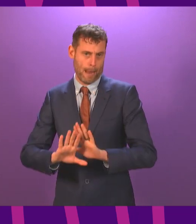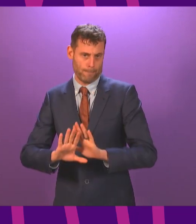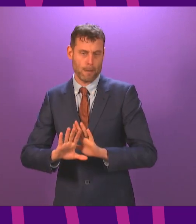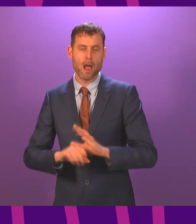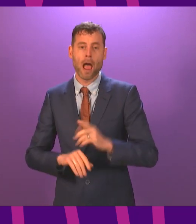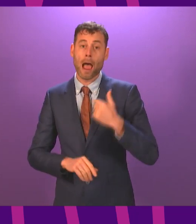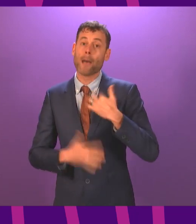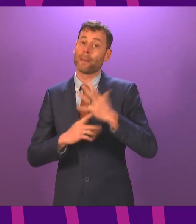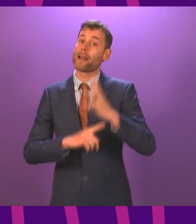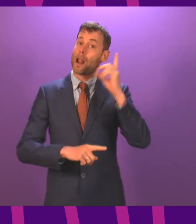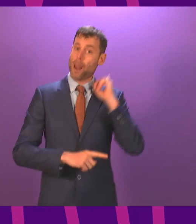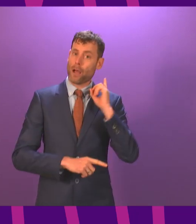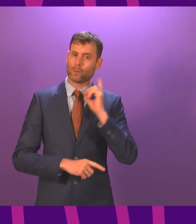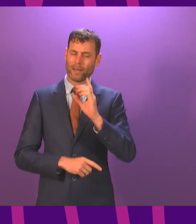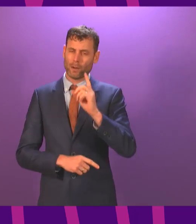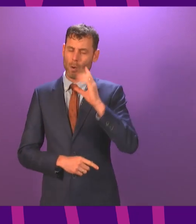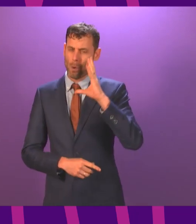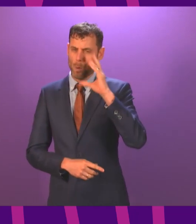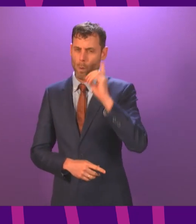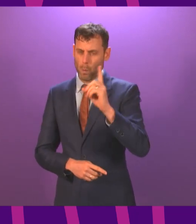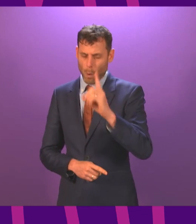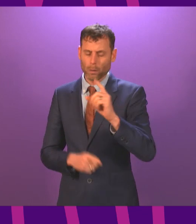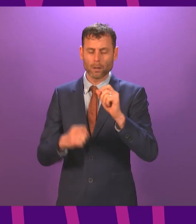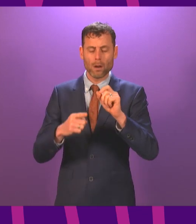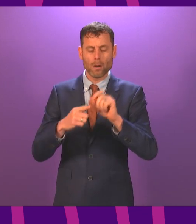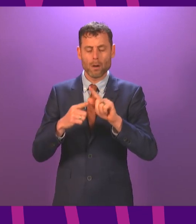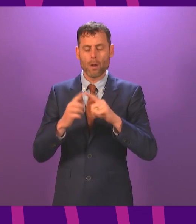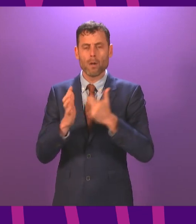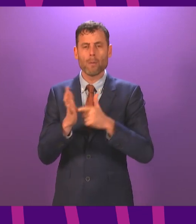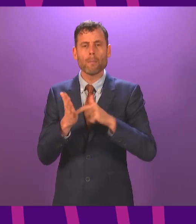some concern about rising case numbers in Clackmannanshire and Perth and Kinross, but